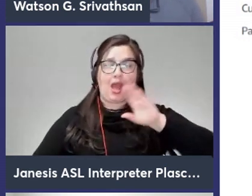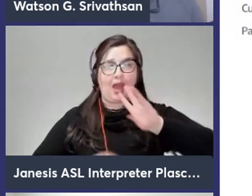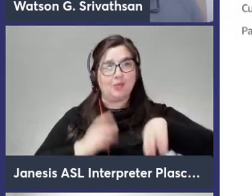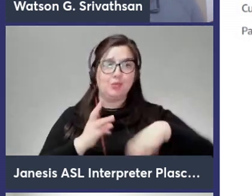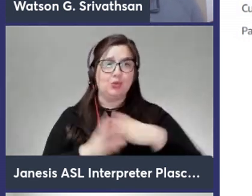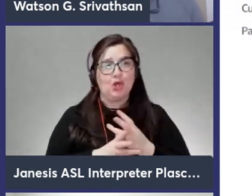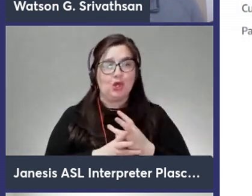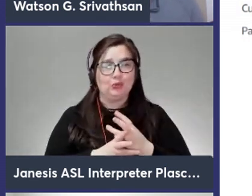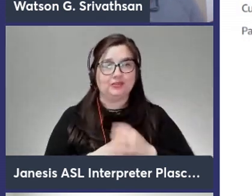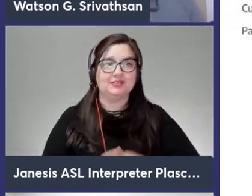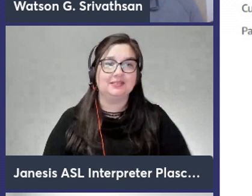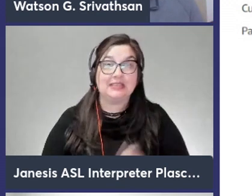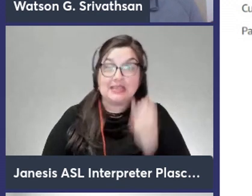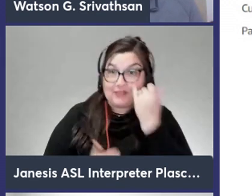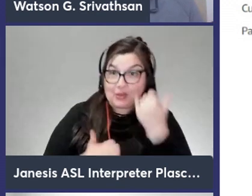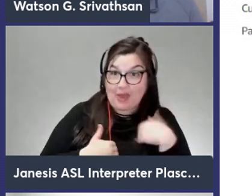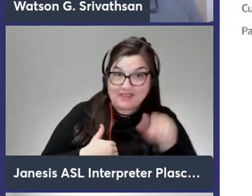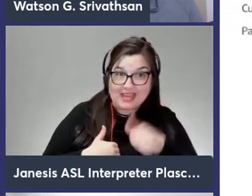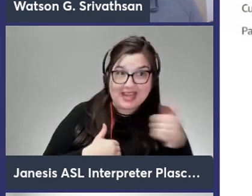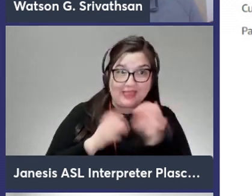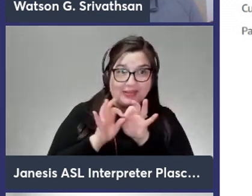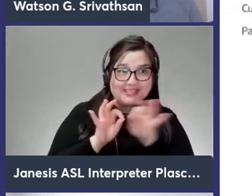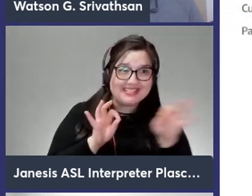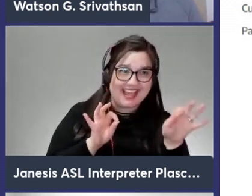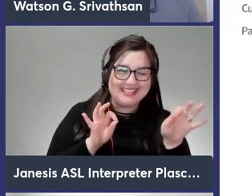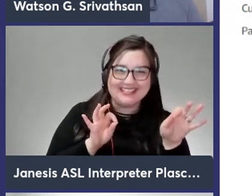like me to translate, I'm also happy to do that.